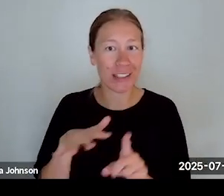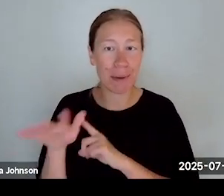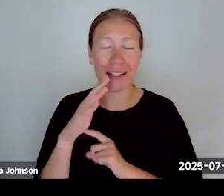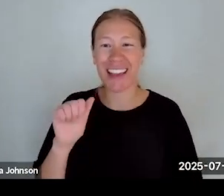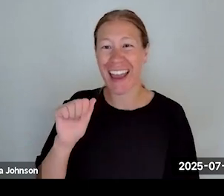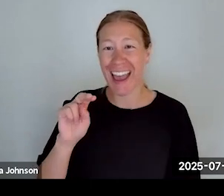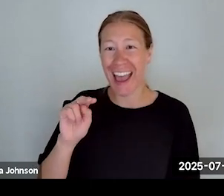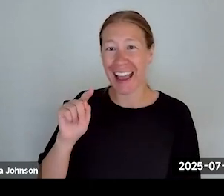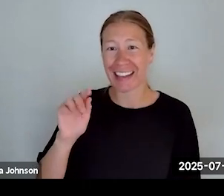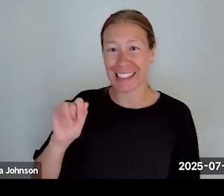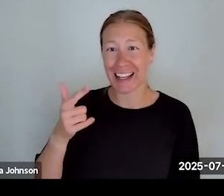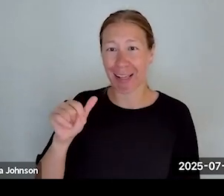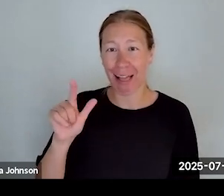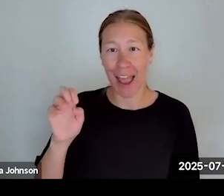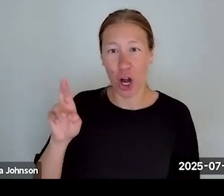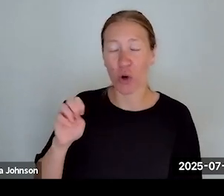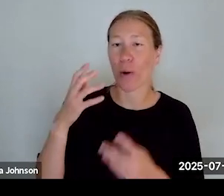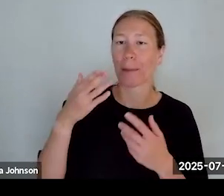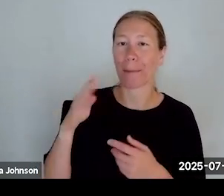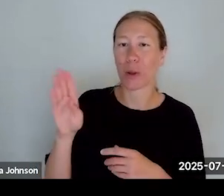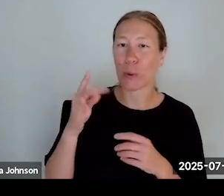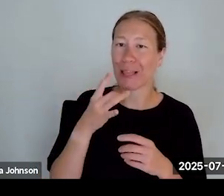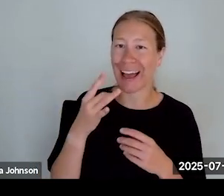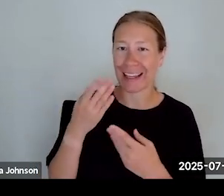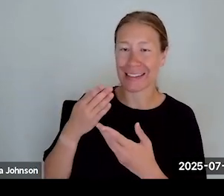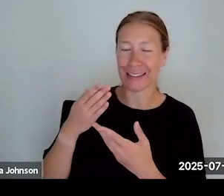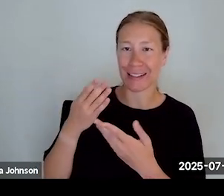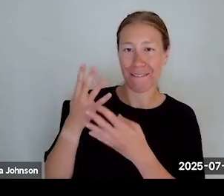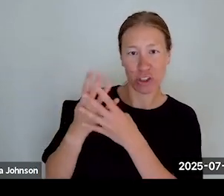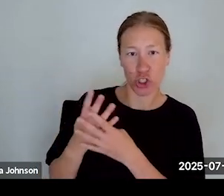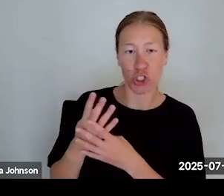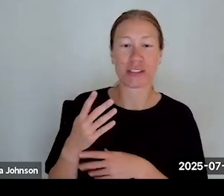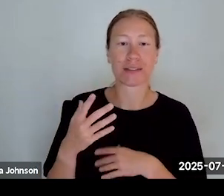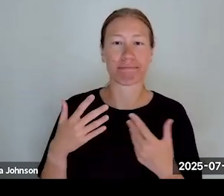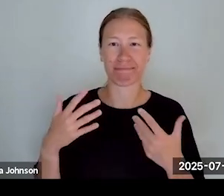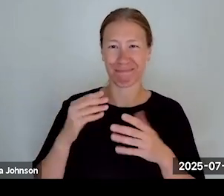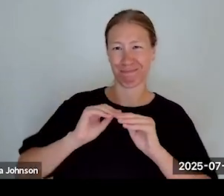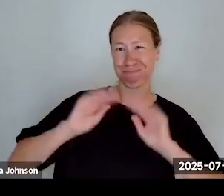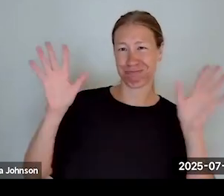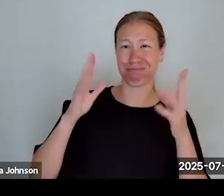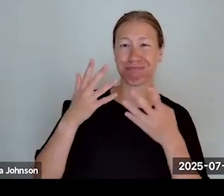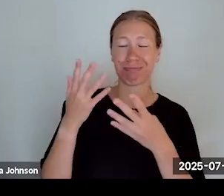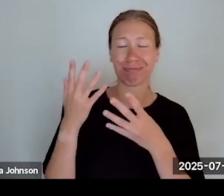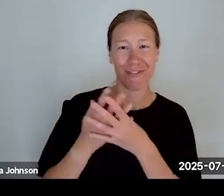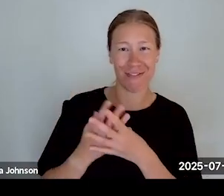or blue light reducing screen filters, fluorescent light filters, dictation devices, or white noise machines,